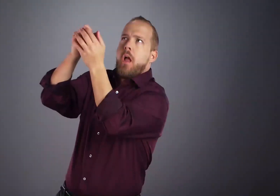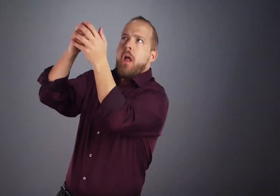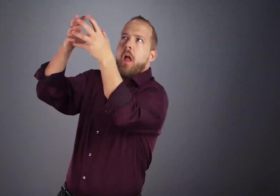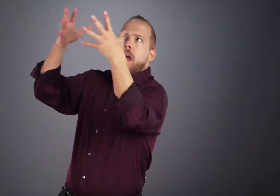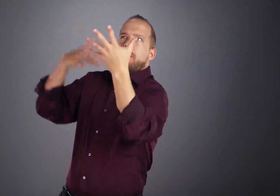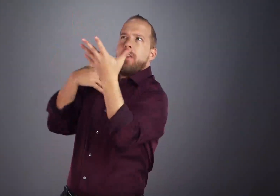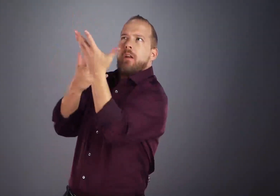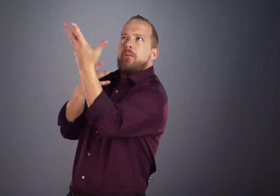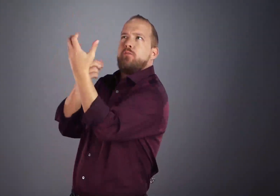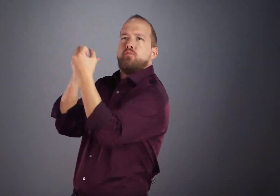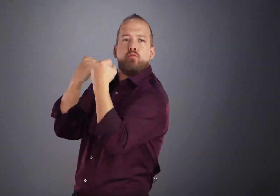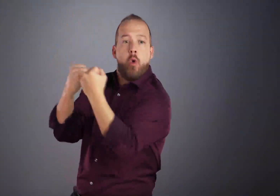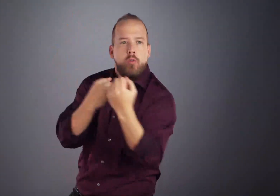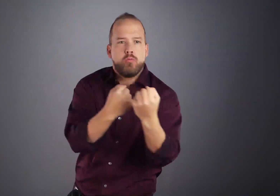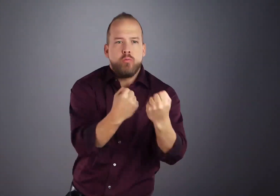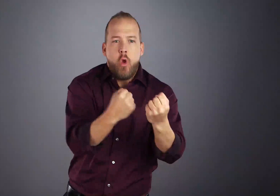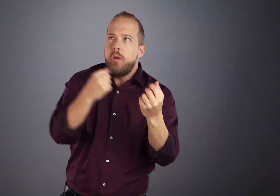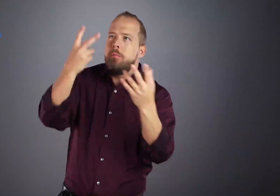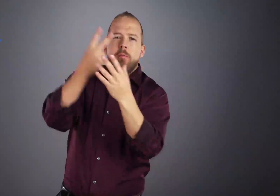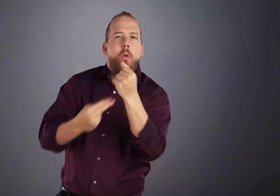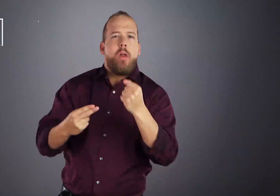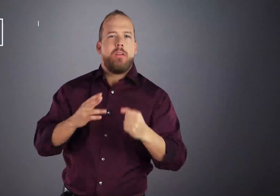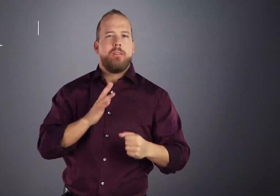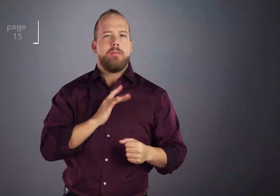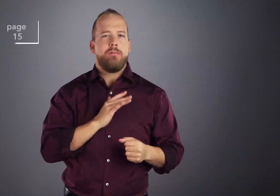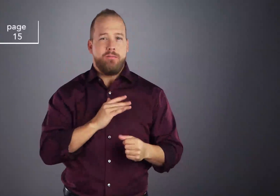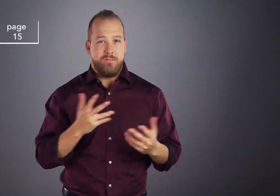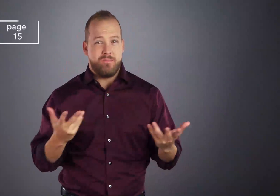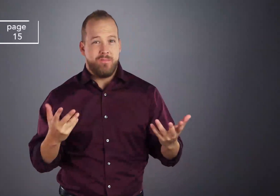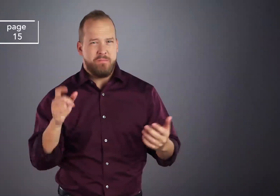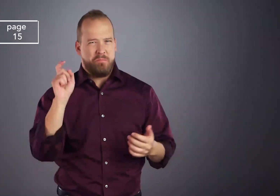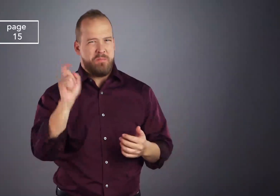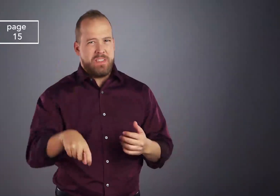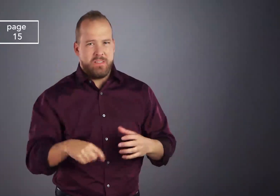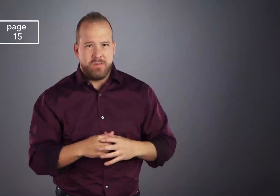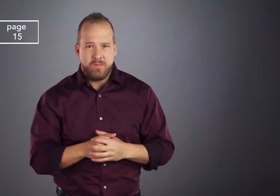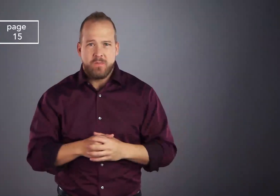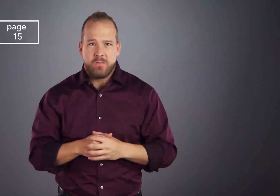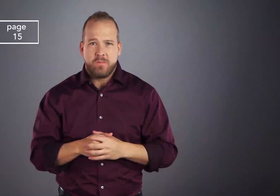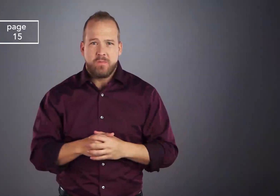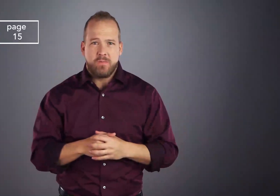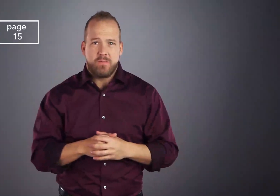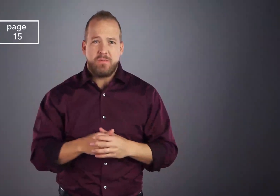he could not survive the certain trials and low spots ahead.